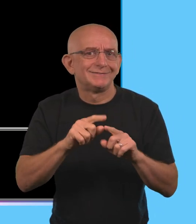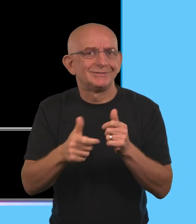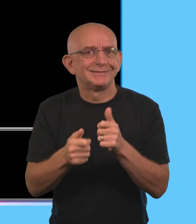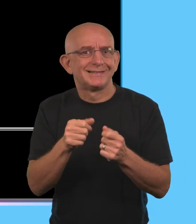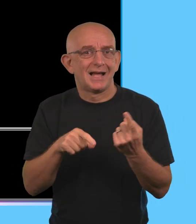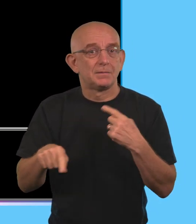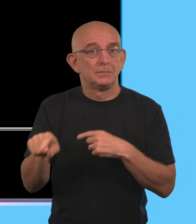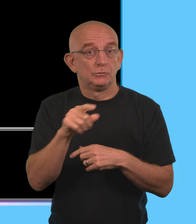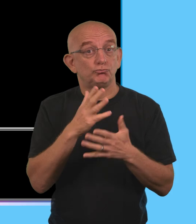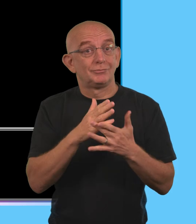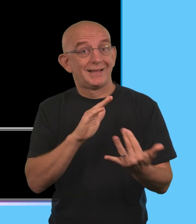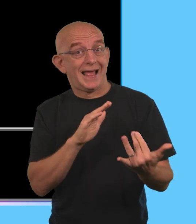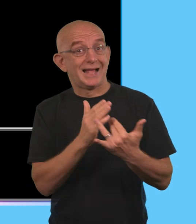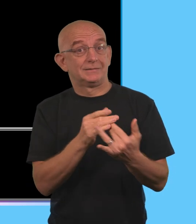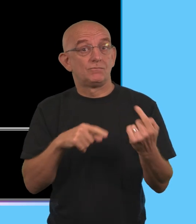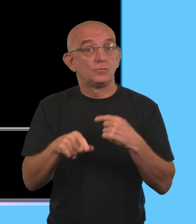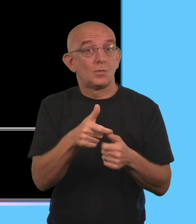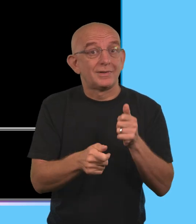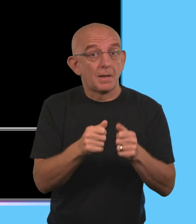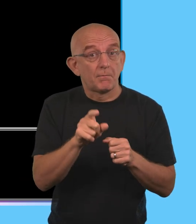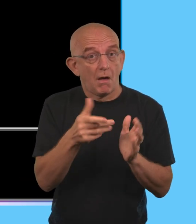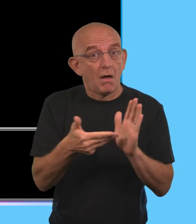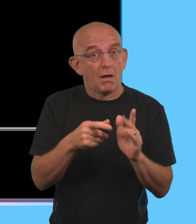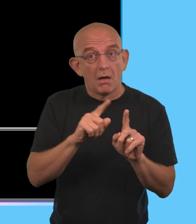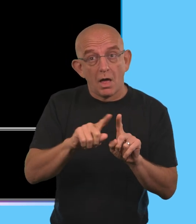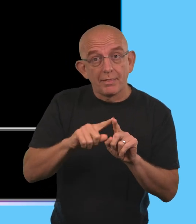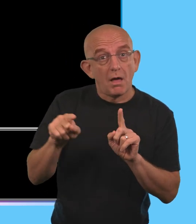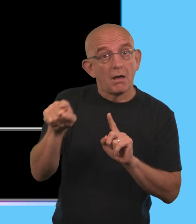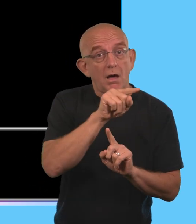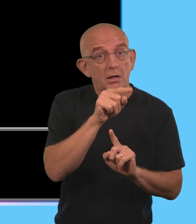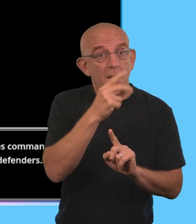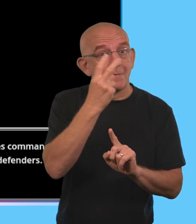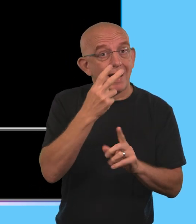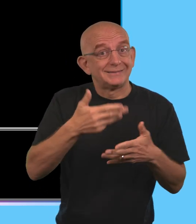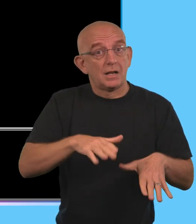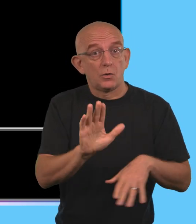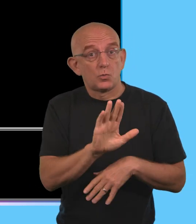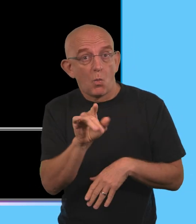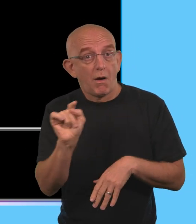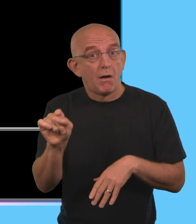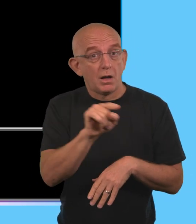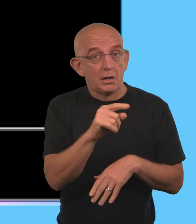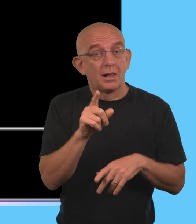We also had games that were not only accessible to blind gamers, but also people with other disabilities.